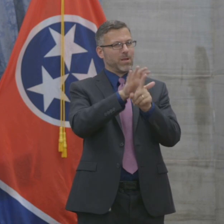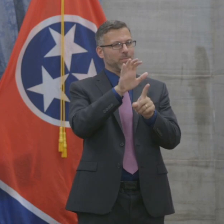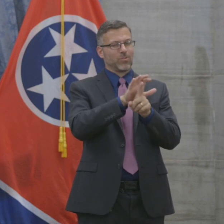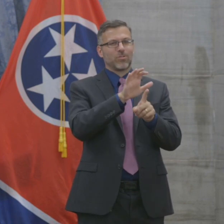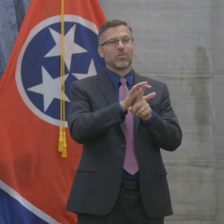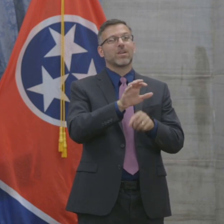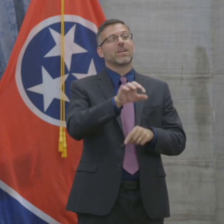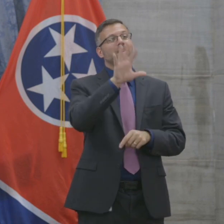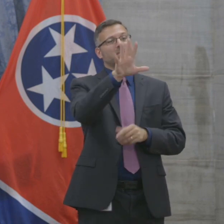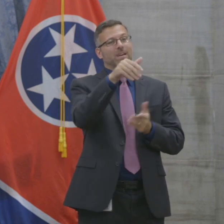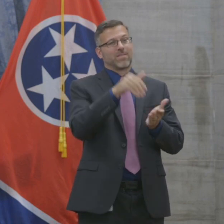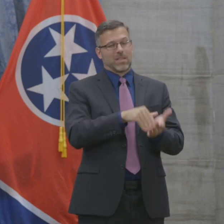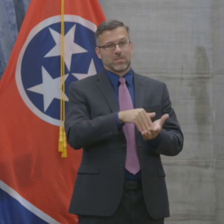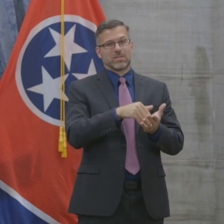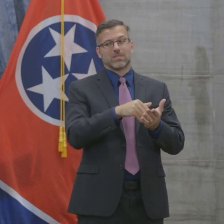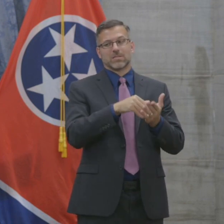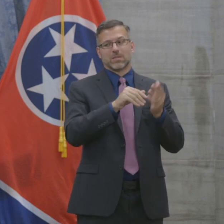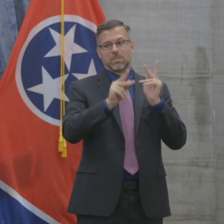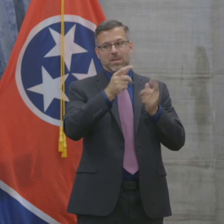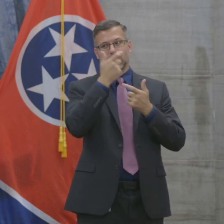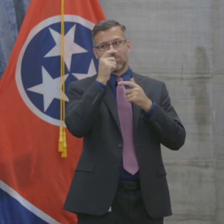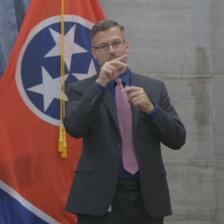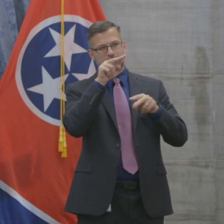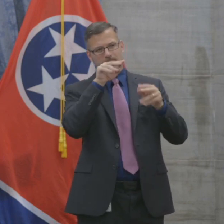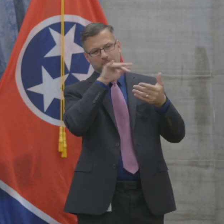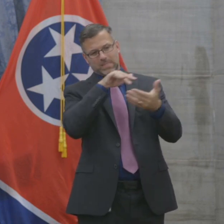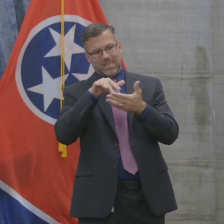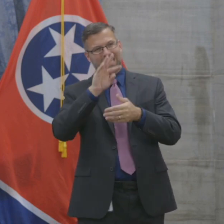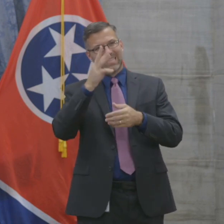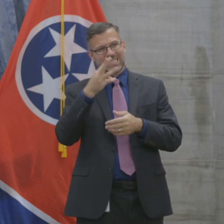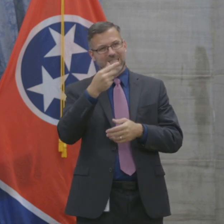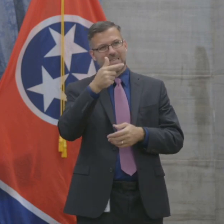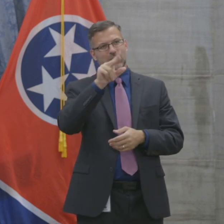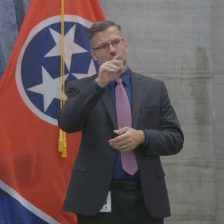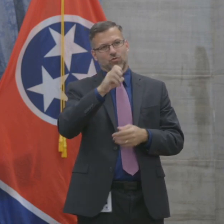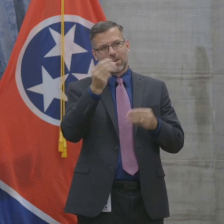thank you districts and teachers have been working very hard in partnership with the department and pretty incredible team we